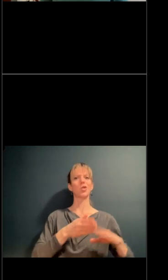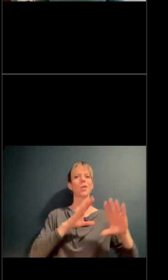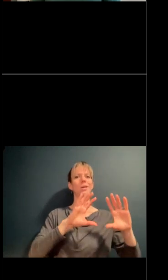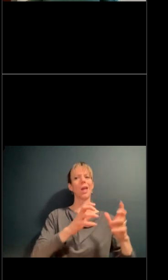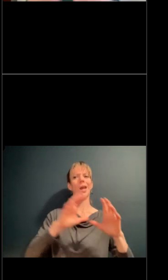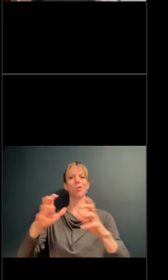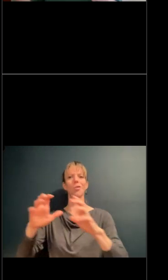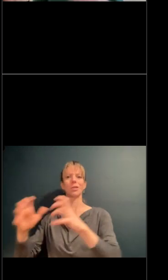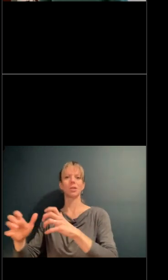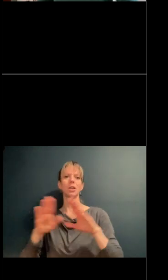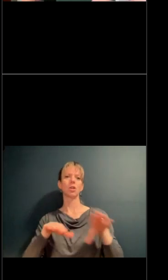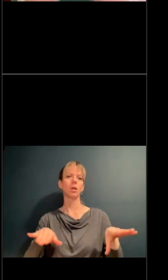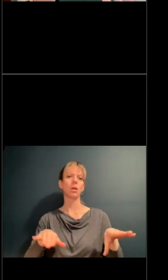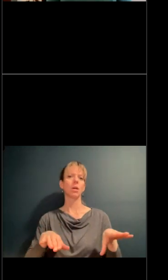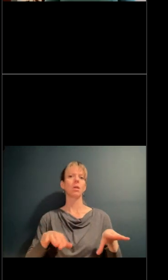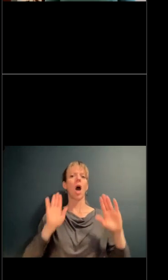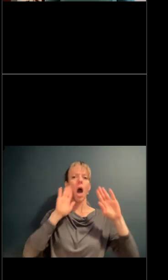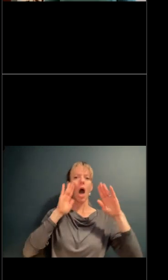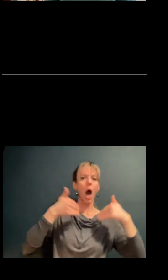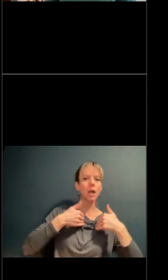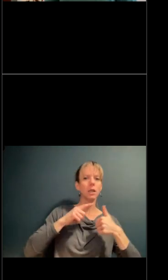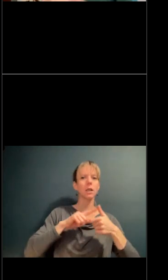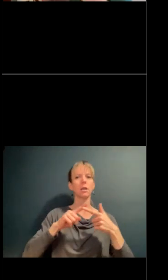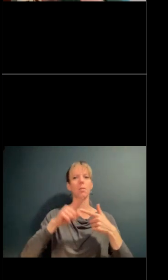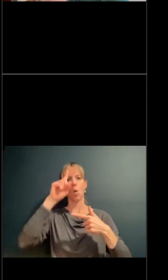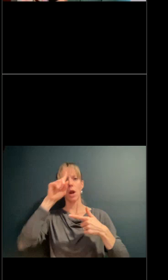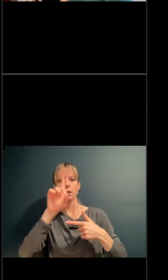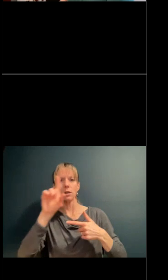whether that is autism, or intellectual disability, or learning disabilities,